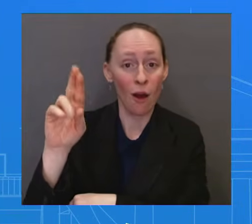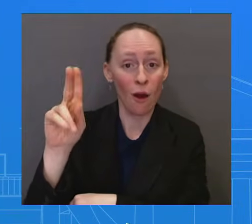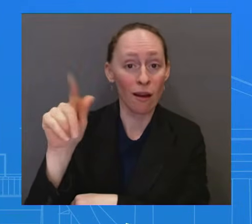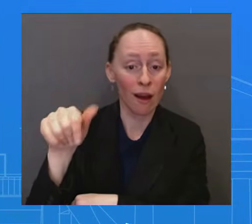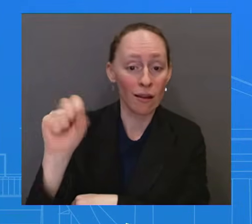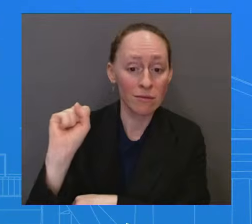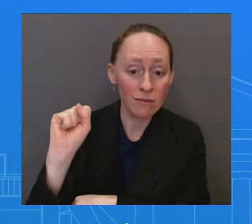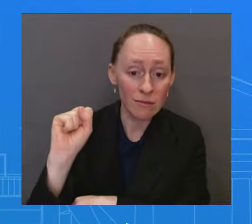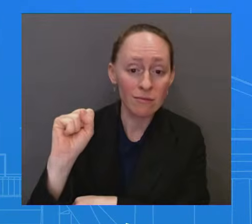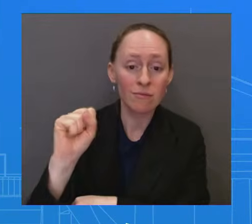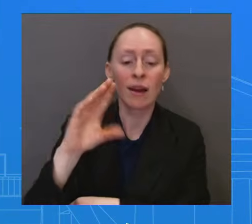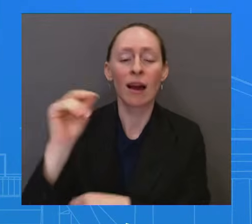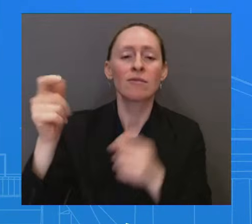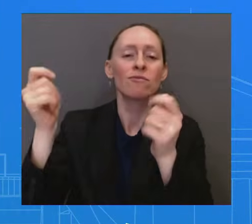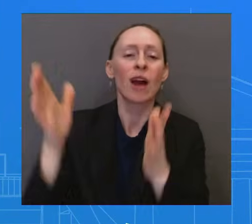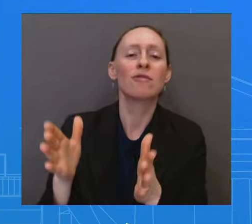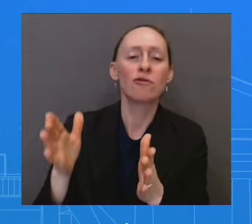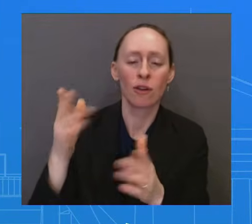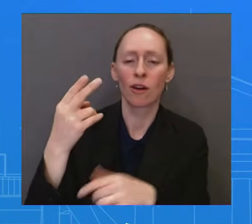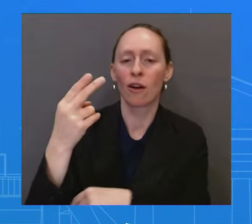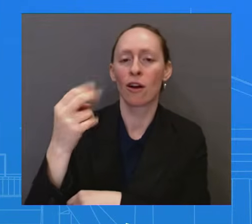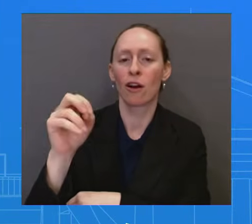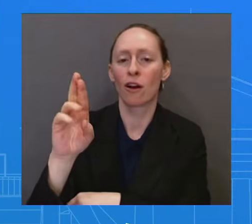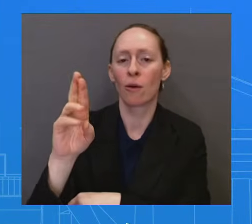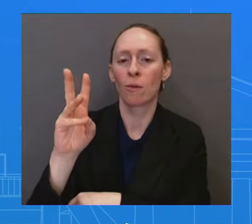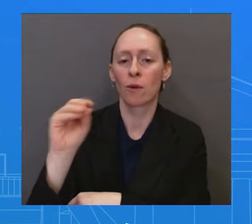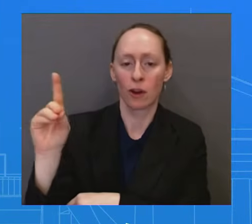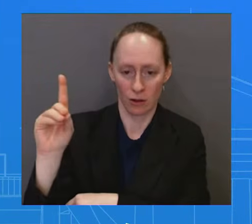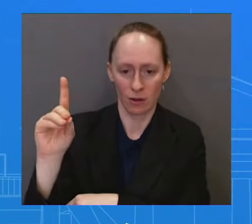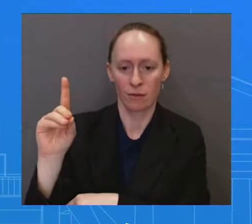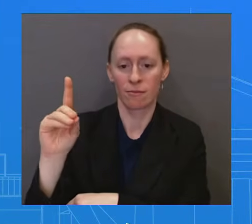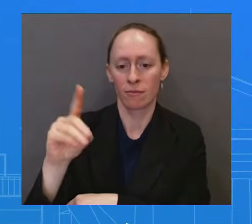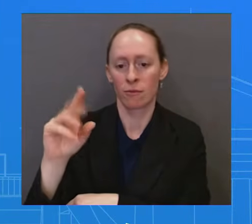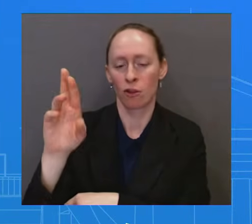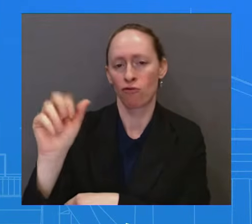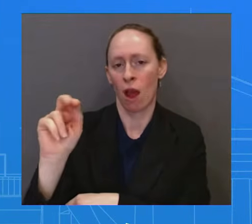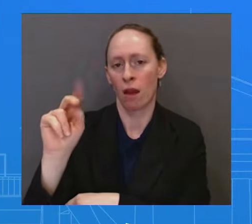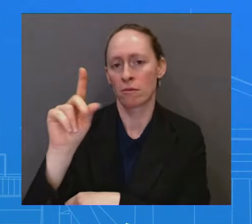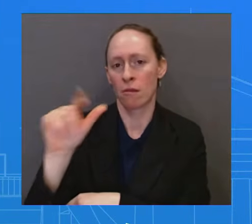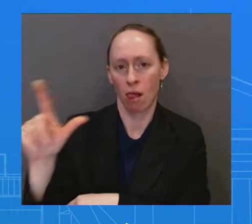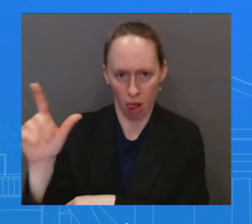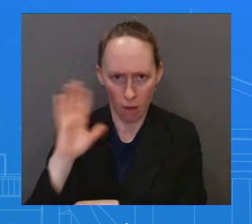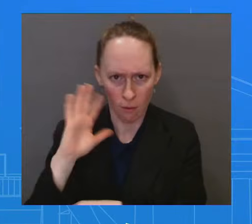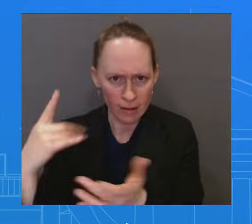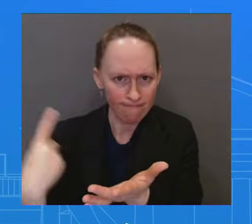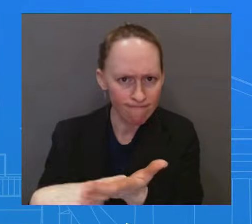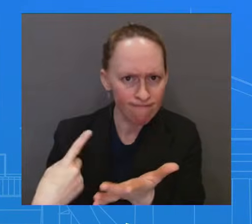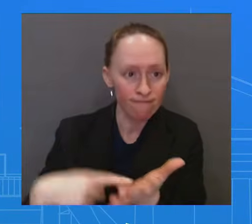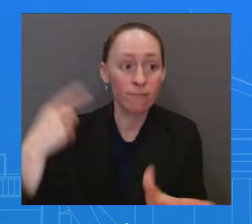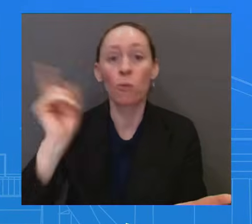and his team to discuss further actions that can be taken together to address current border challenges. And just a quick update, if I could,